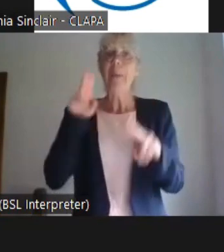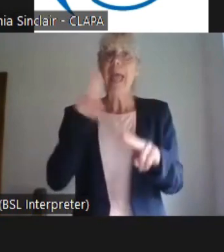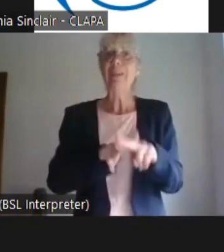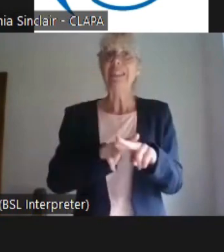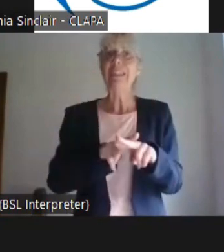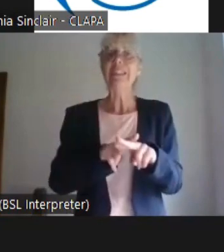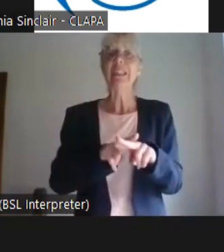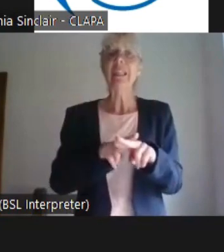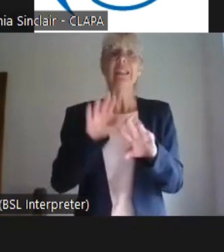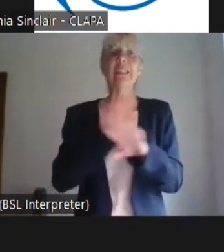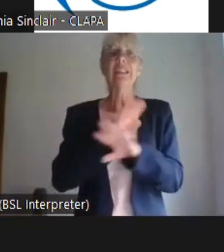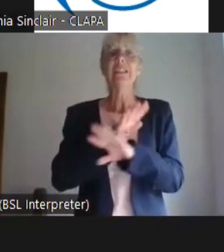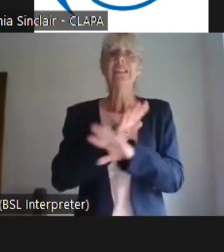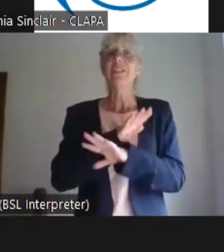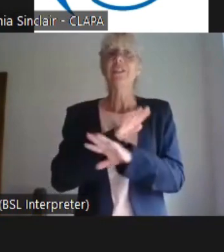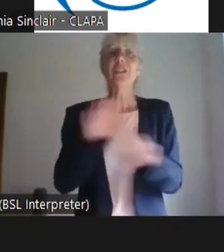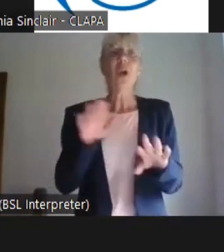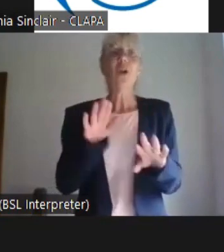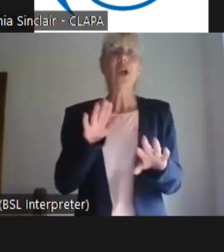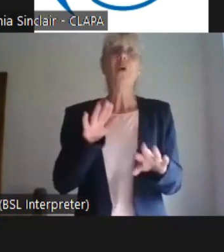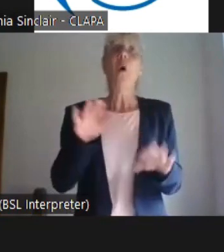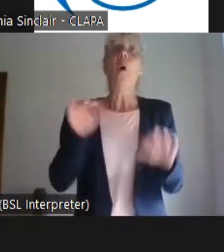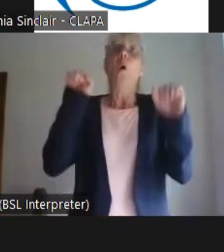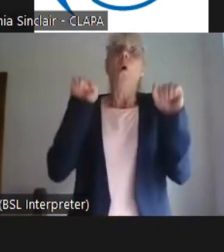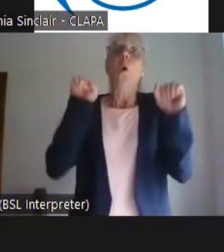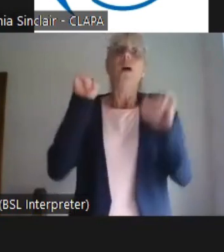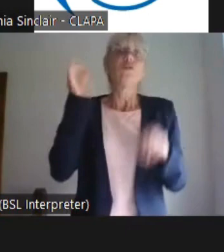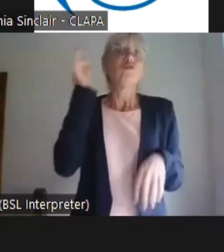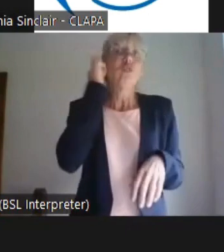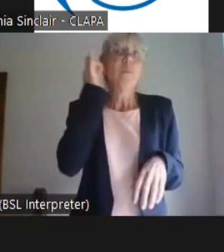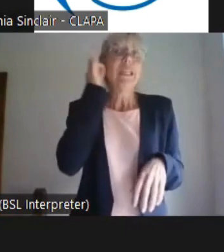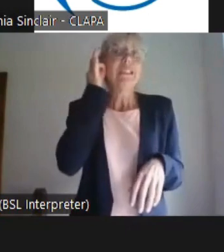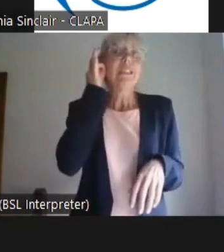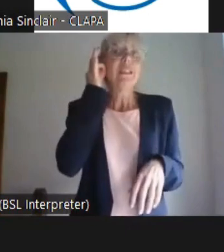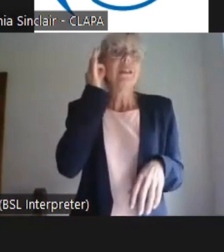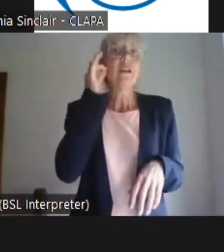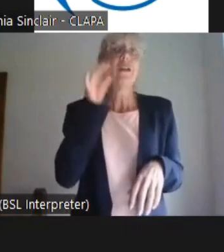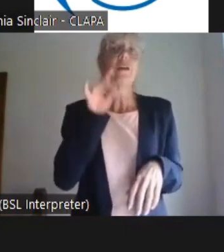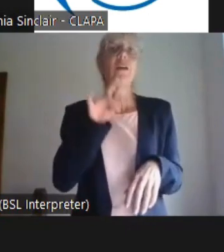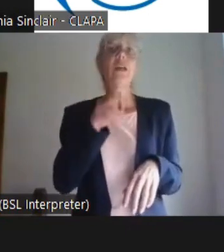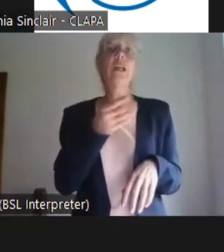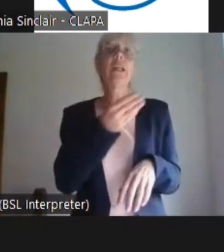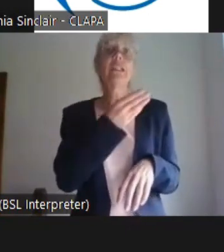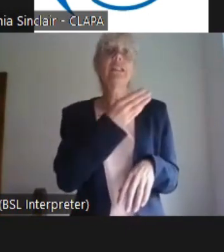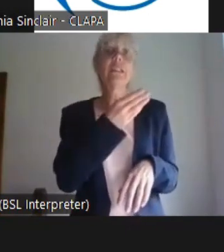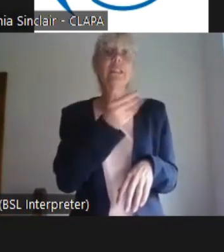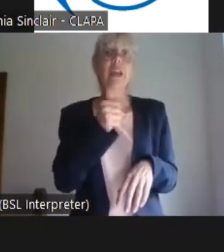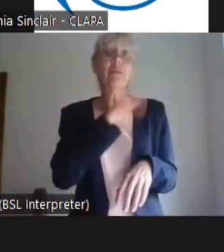as it were on the grommets because sometimes it works a charm within weeks other times it takes